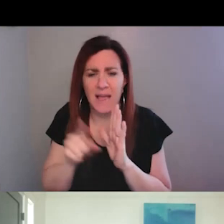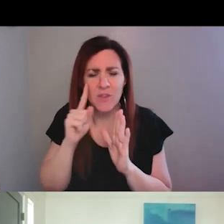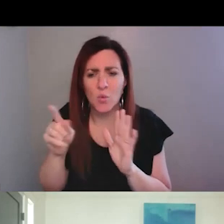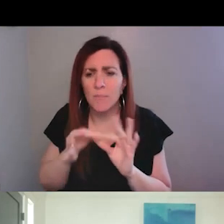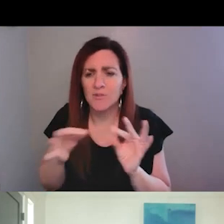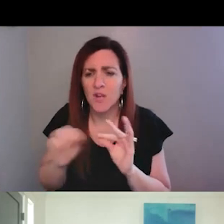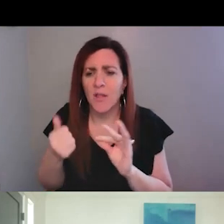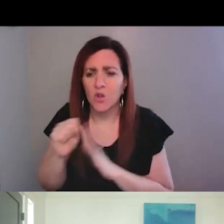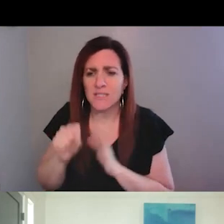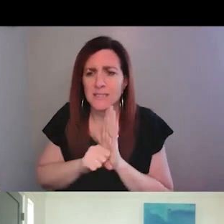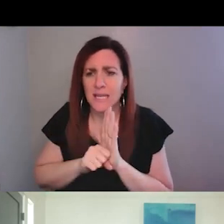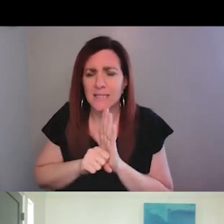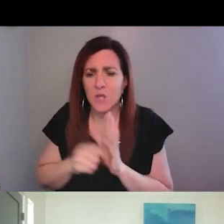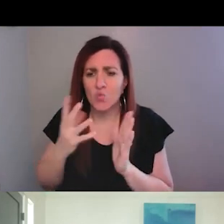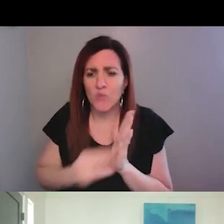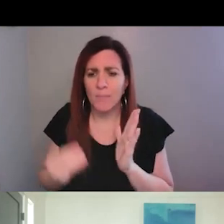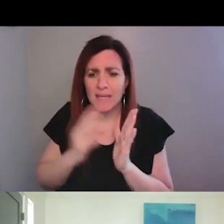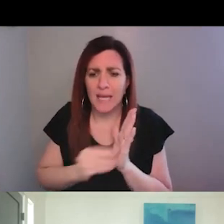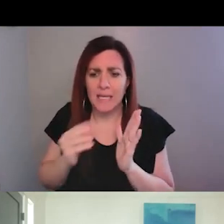OTHER STATES THAT ARE REPLICATING THIS.